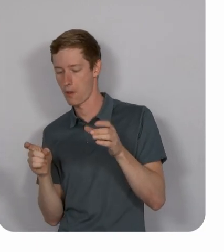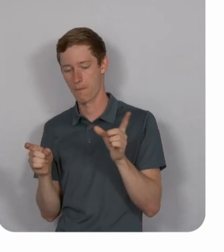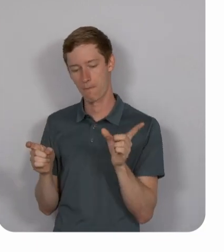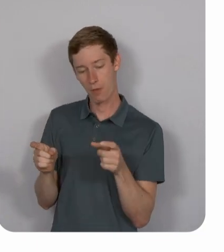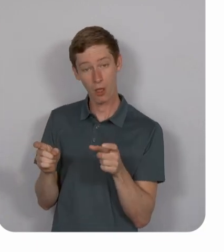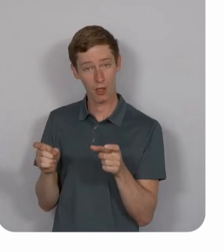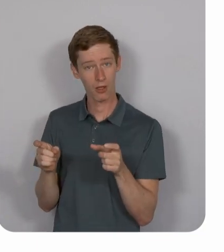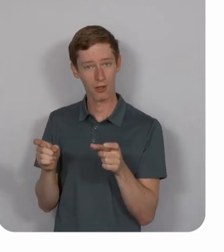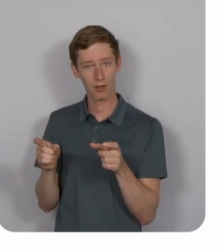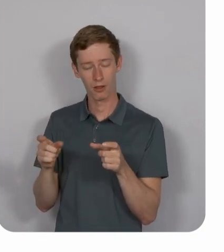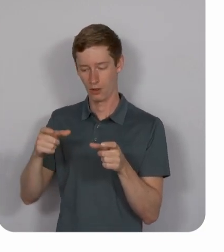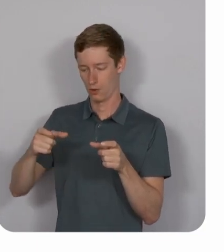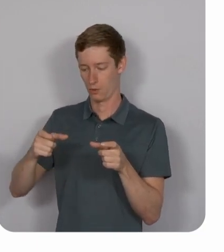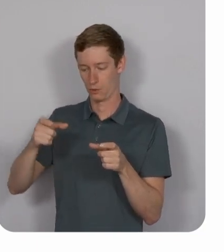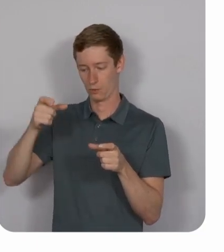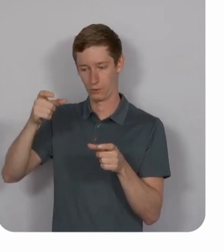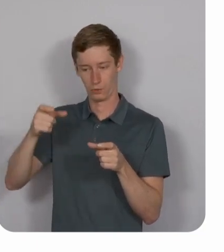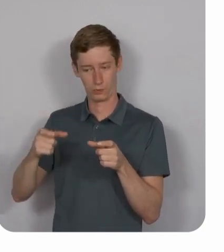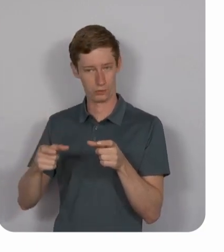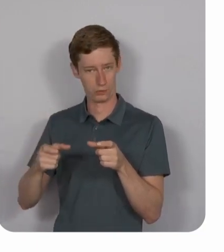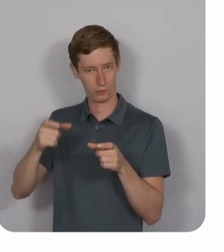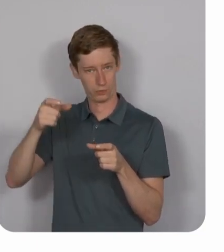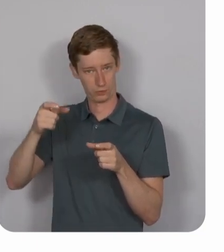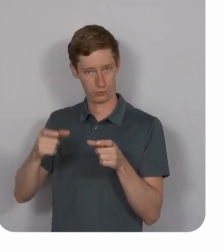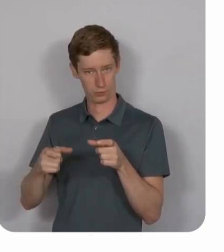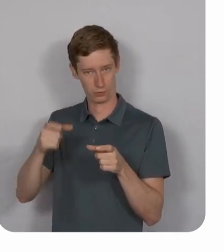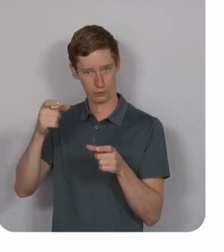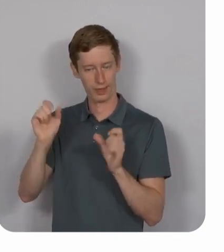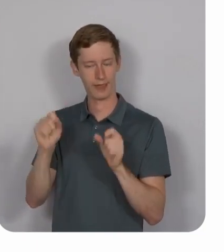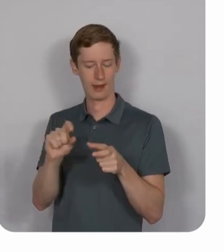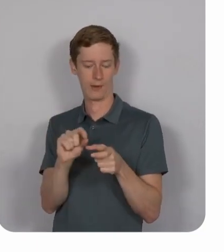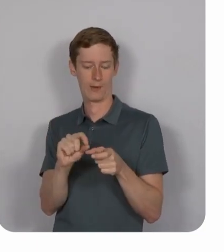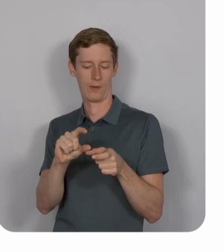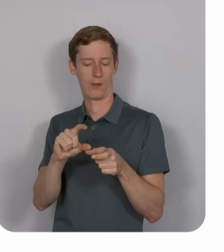of the facial interface and then move the outer portion of the facial interface in or out,